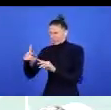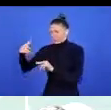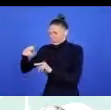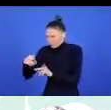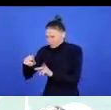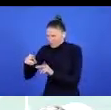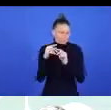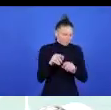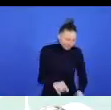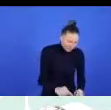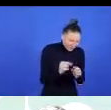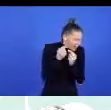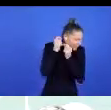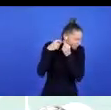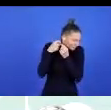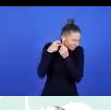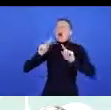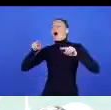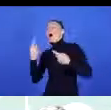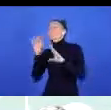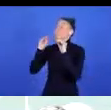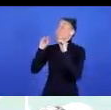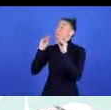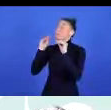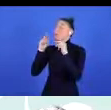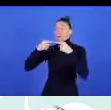was running low. I'd have to stop the conversation midway